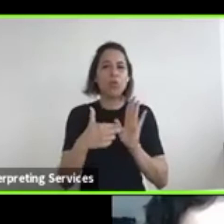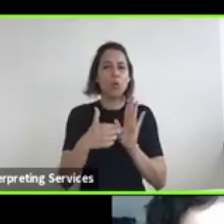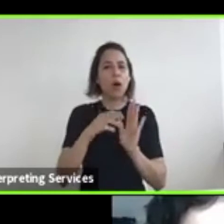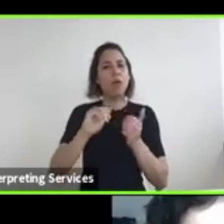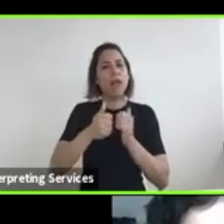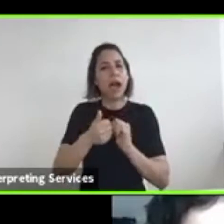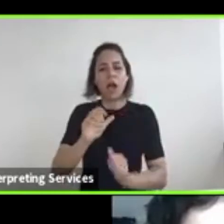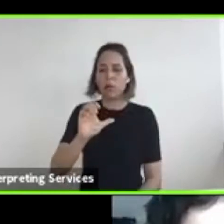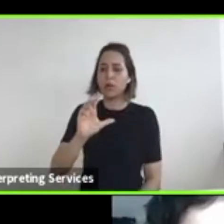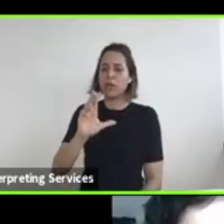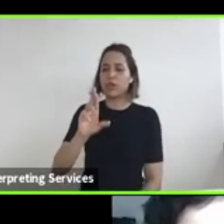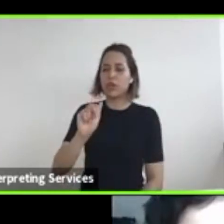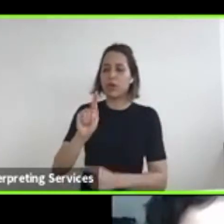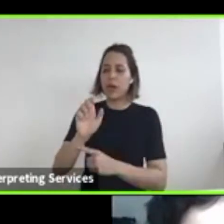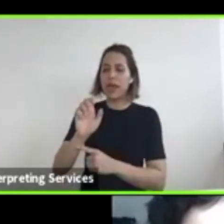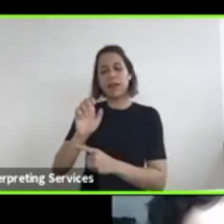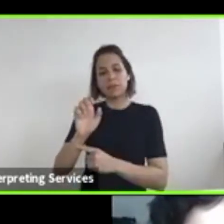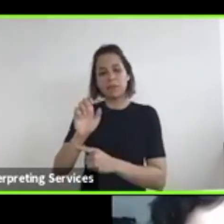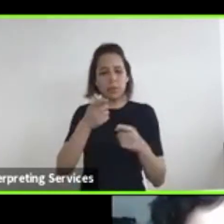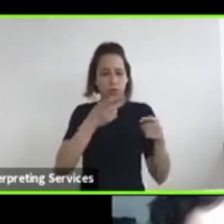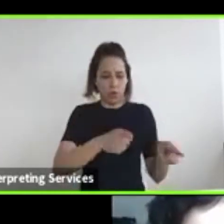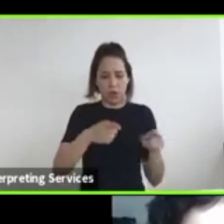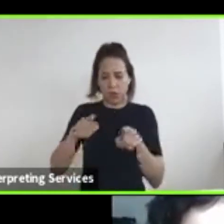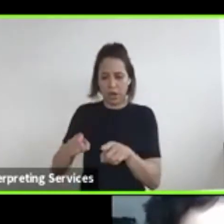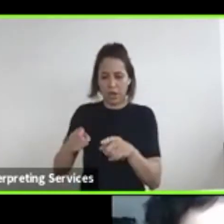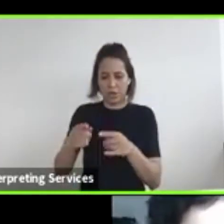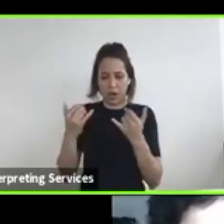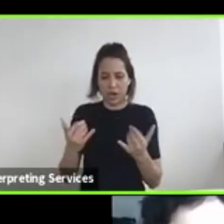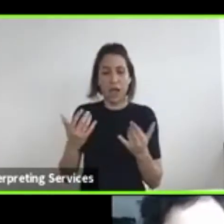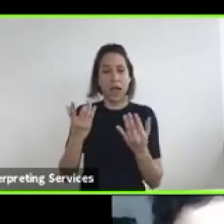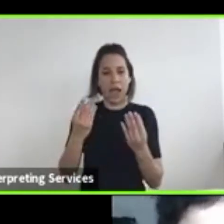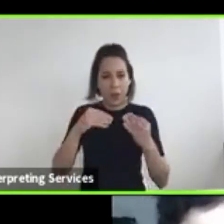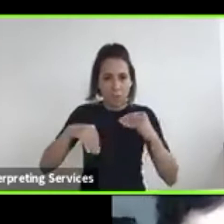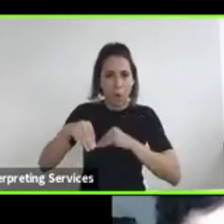AND MOBILIZING AND RESOURCE REDISTRIBUTION.